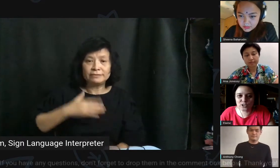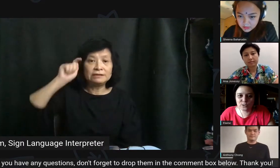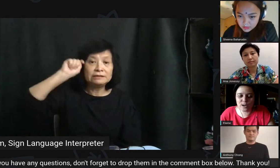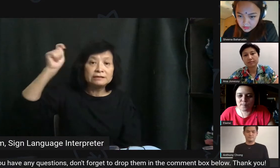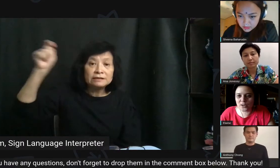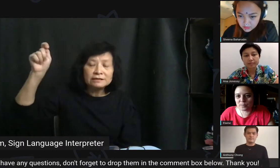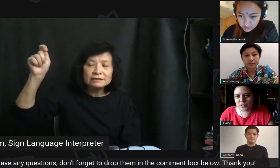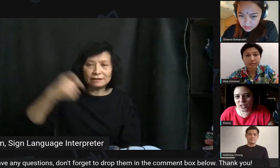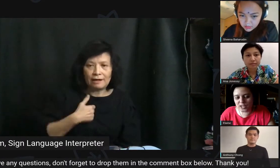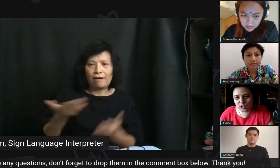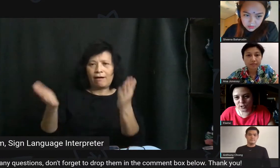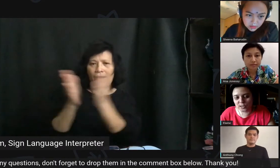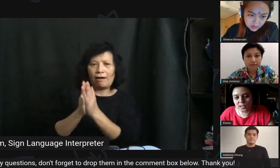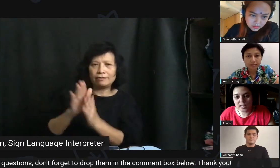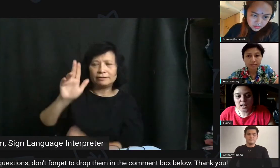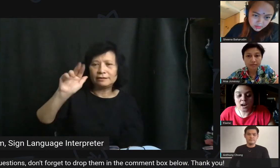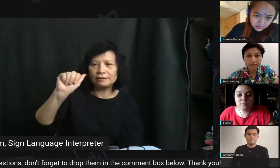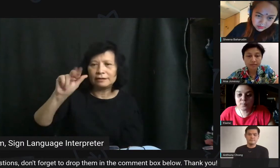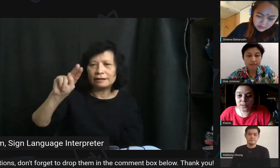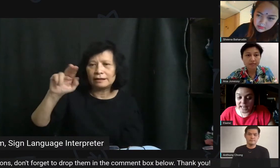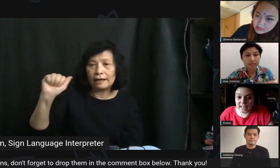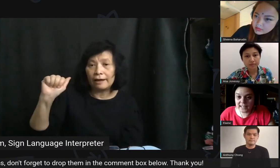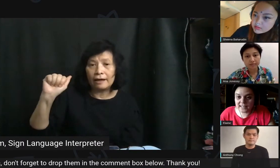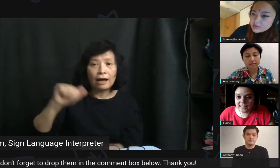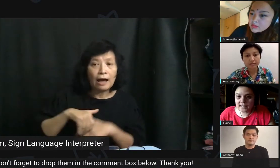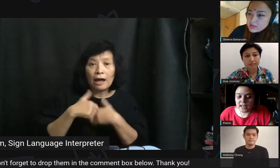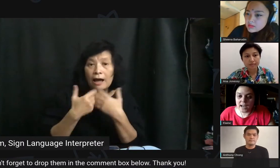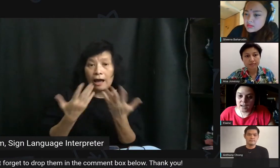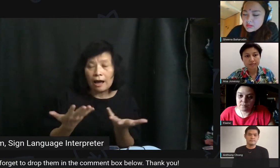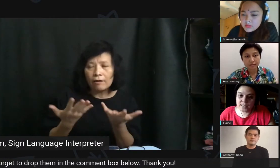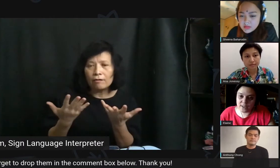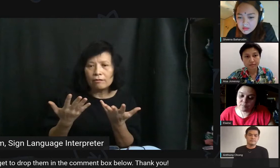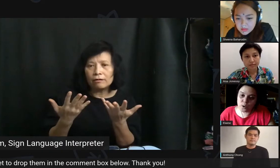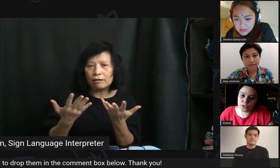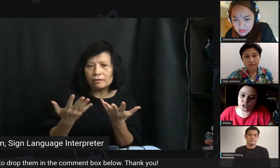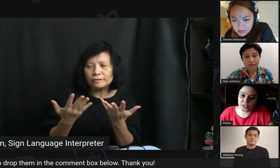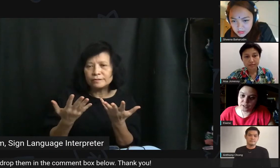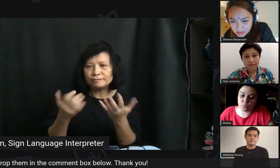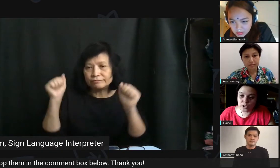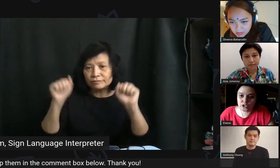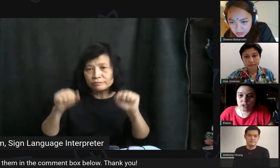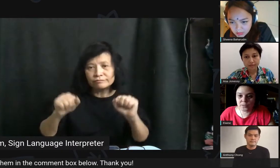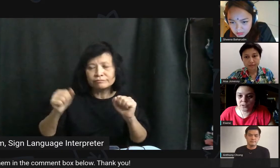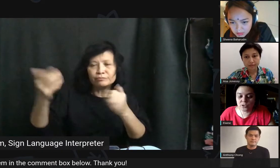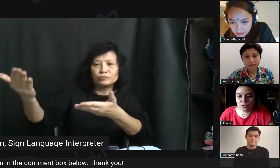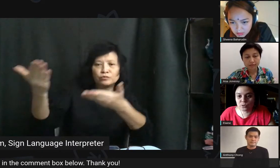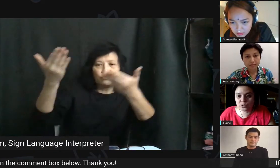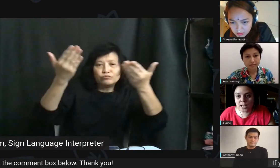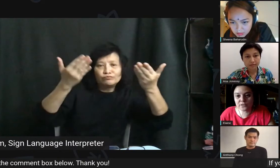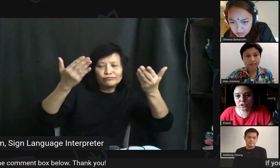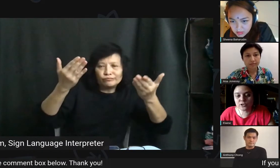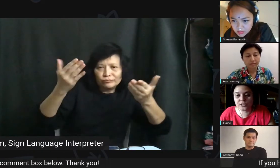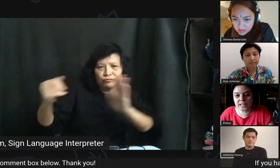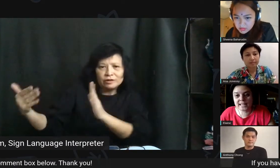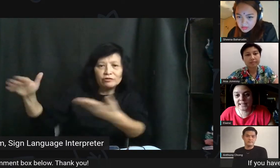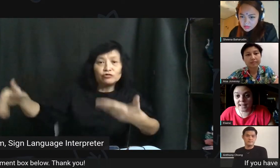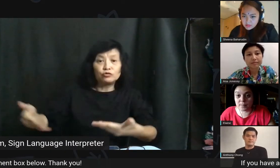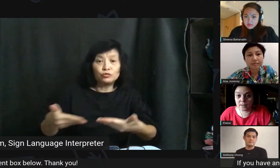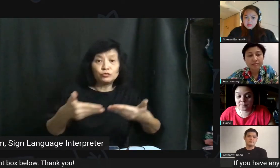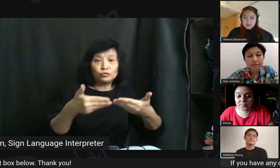about the potential of bringing Deaf poetry workshops to Deaf children in Sabah.